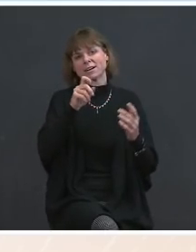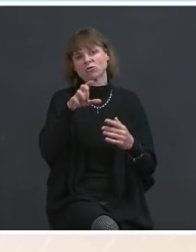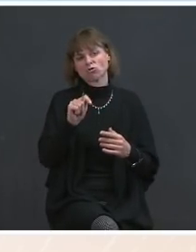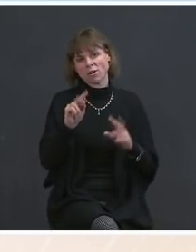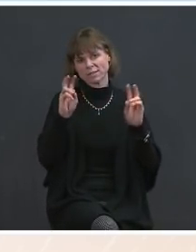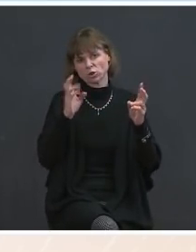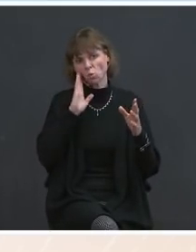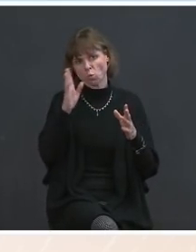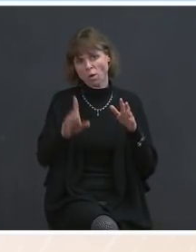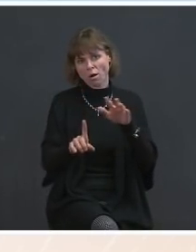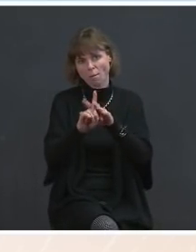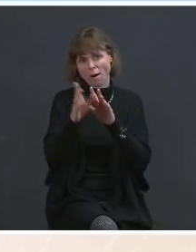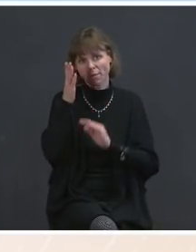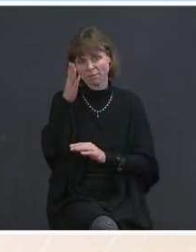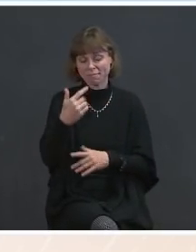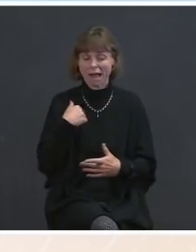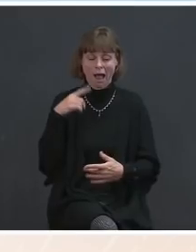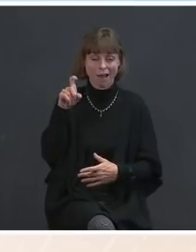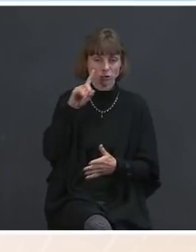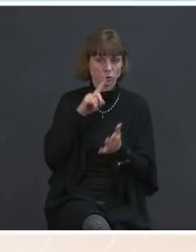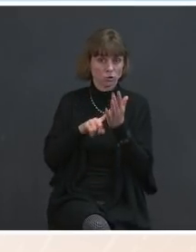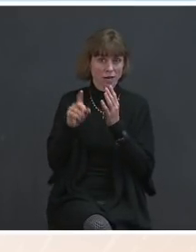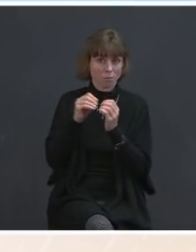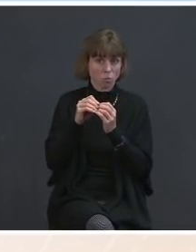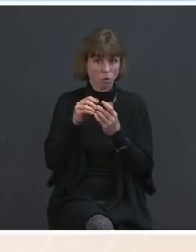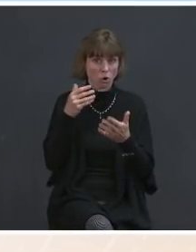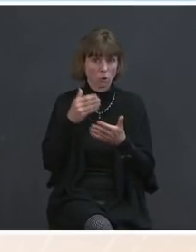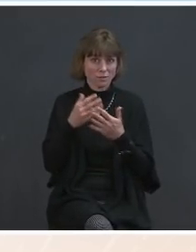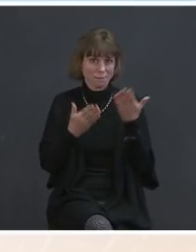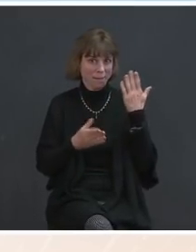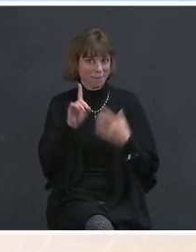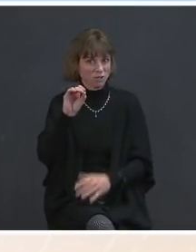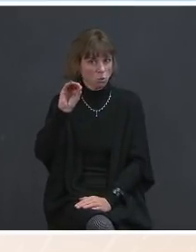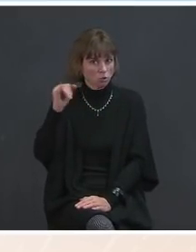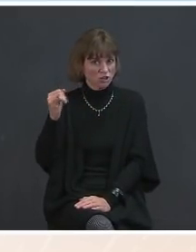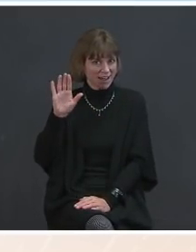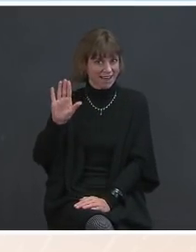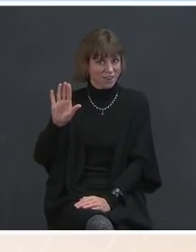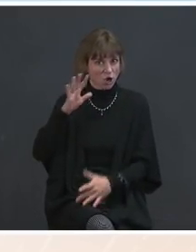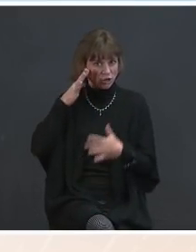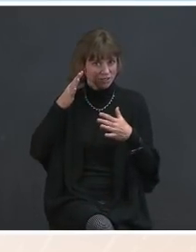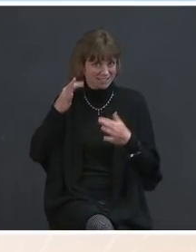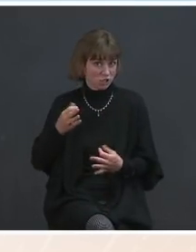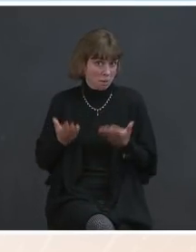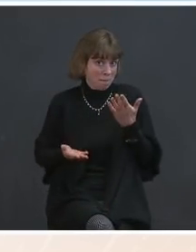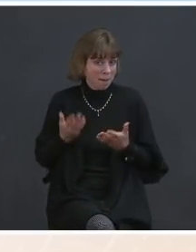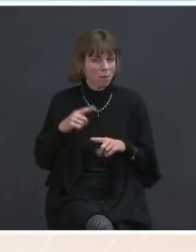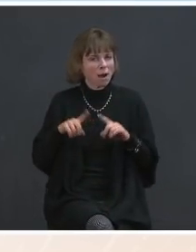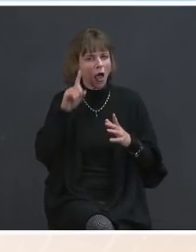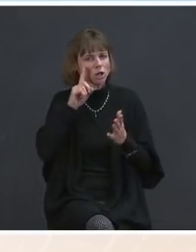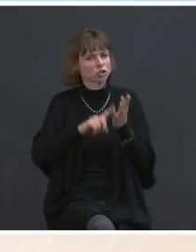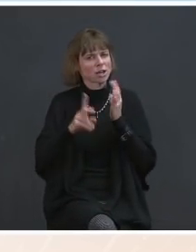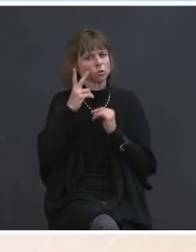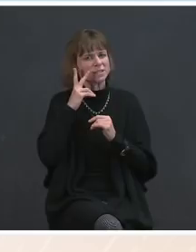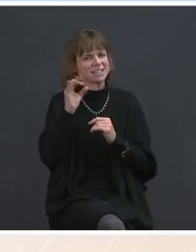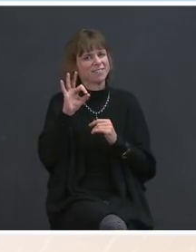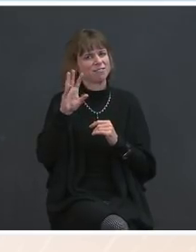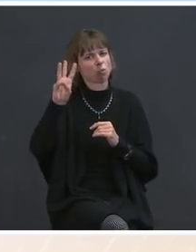Ms. Psaki: I'd have to look at it more closely. It may be a decision for the Department of Justice to make, but I will look more closely and see if we have a view from the White House about recusals.